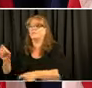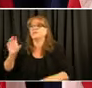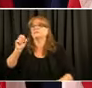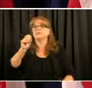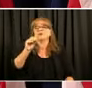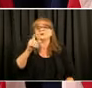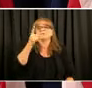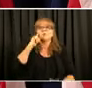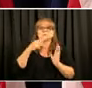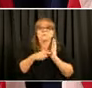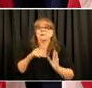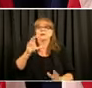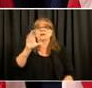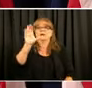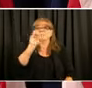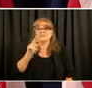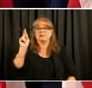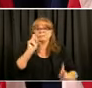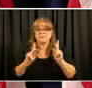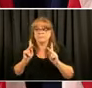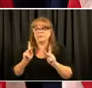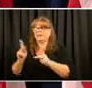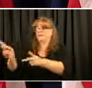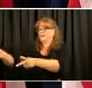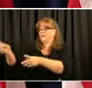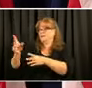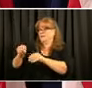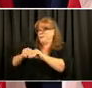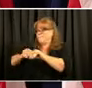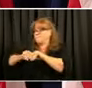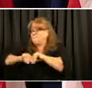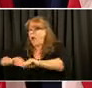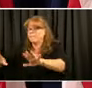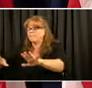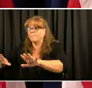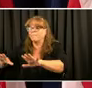but no matter how much you shed if you're properly quarantined no one else will catch it from you